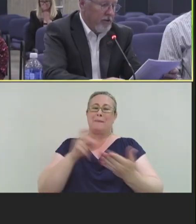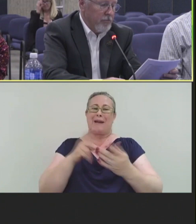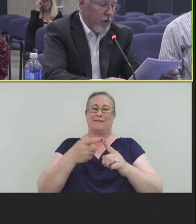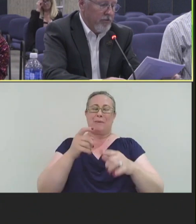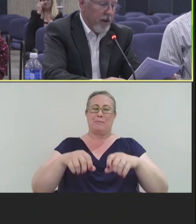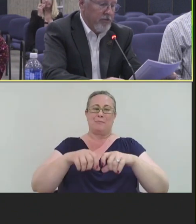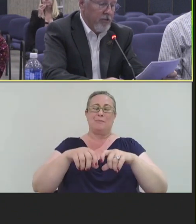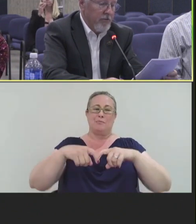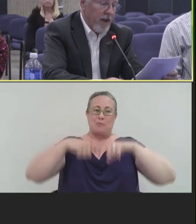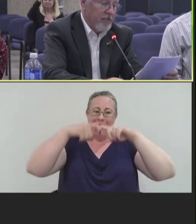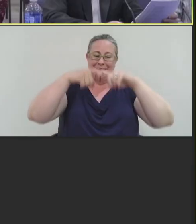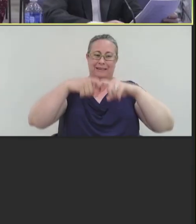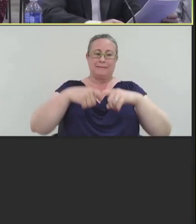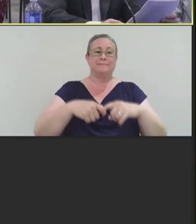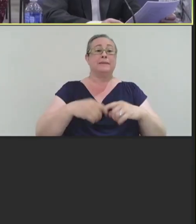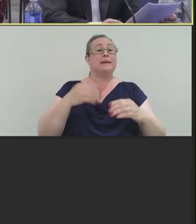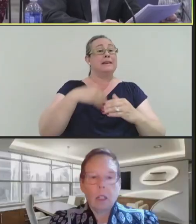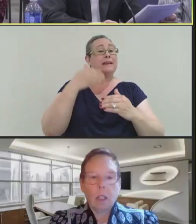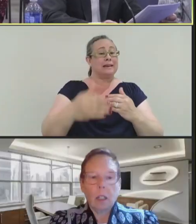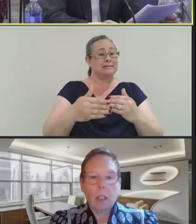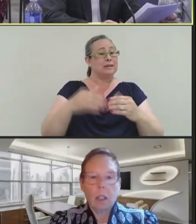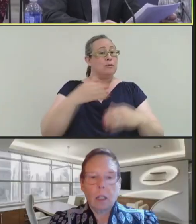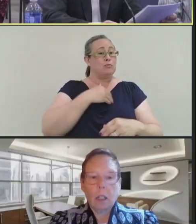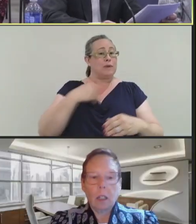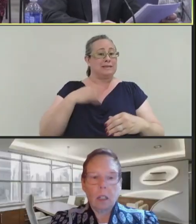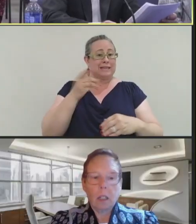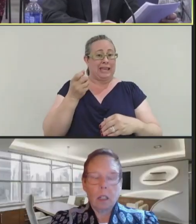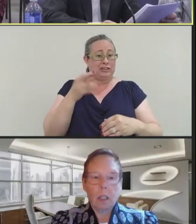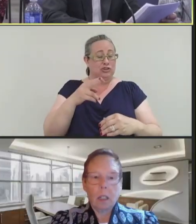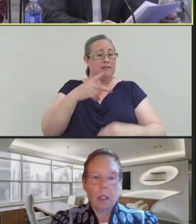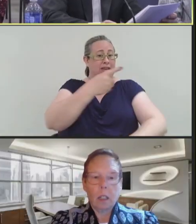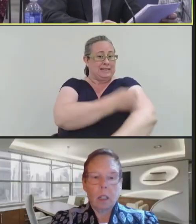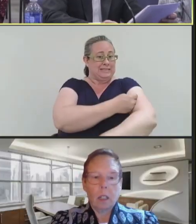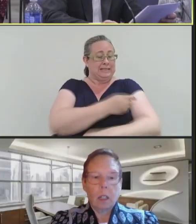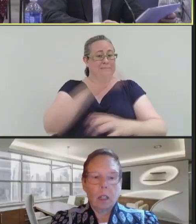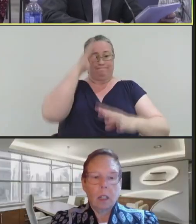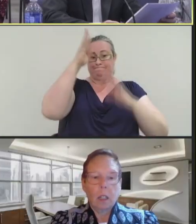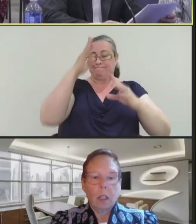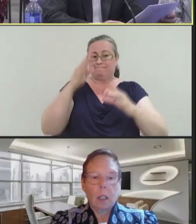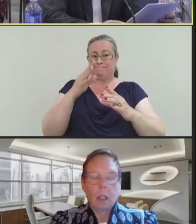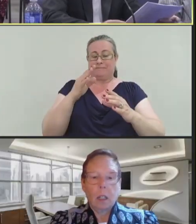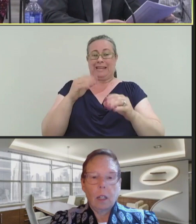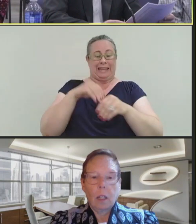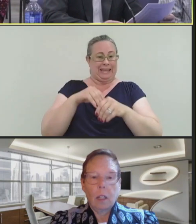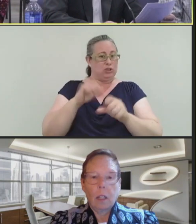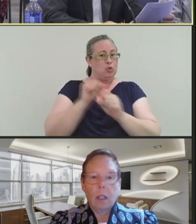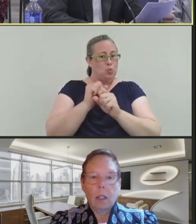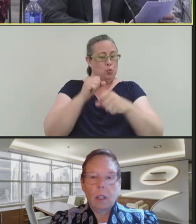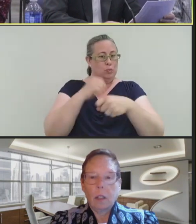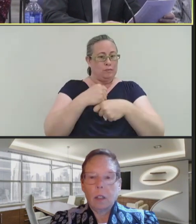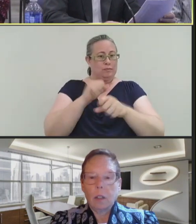Breast Cancer Vaccine Innovations in the Works. And we have three presenters for this panel: